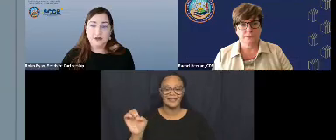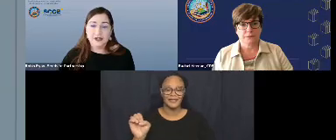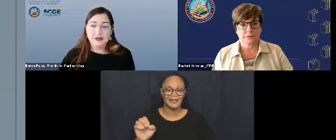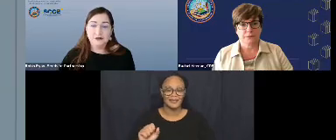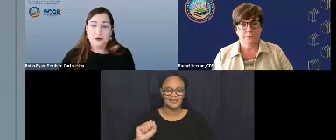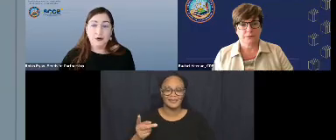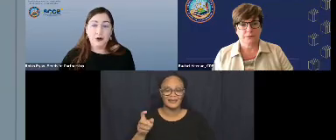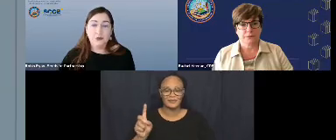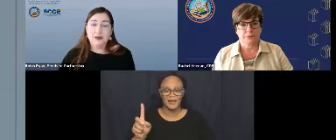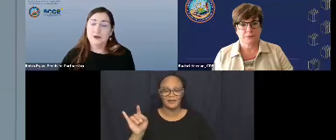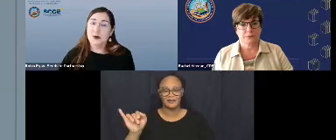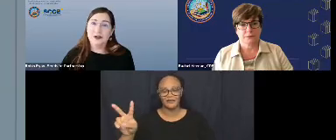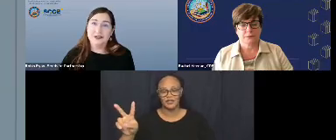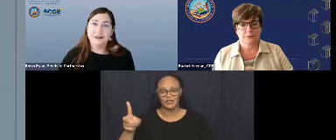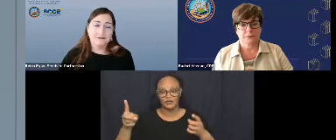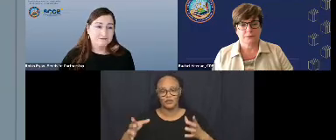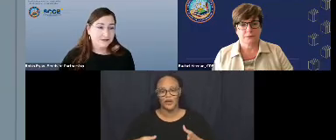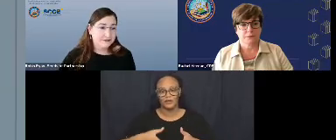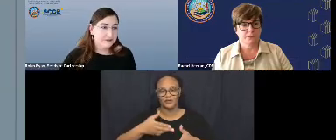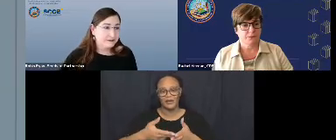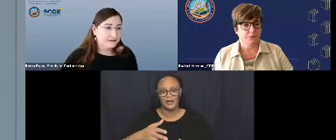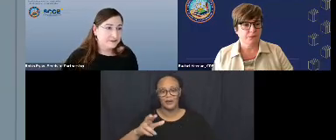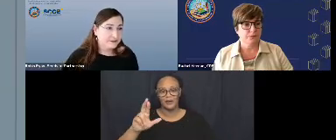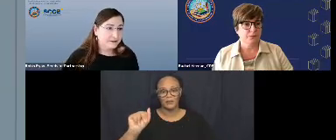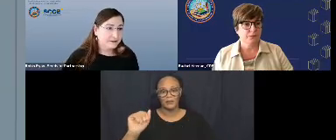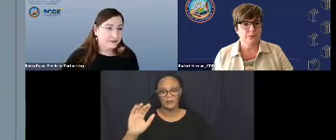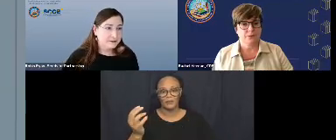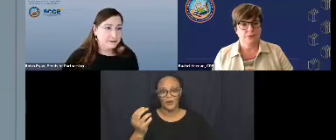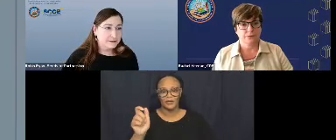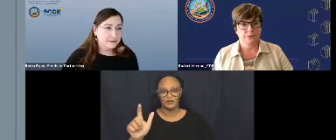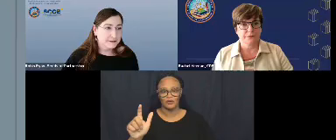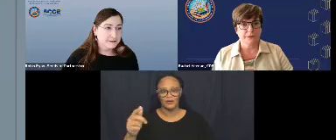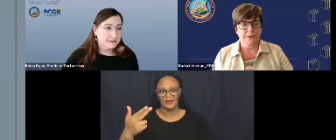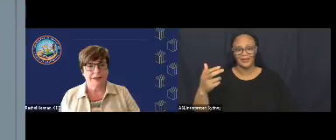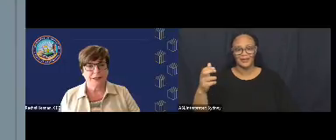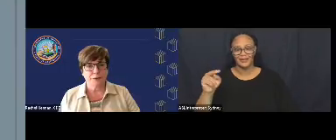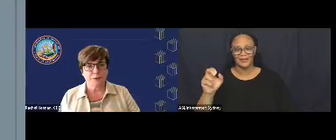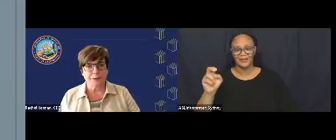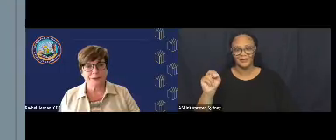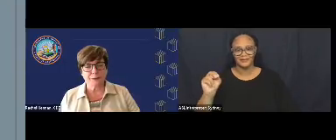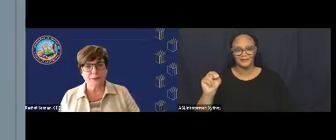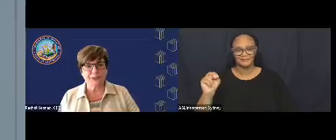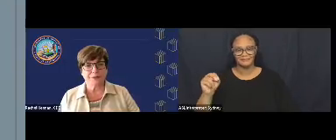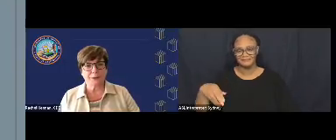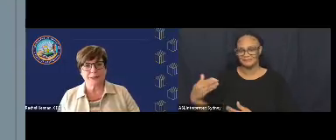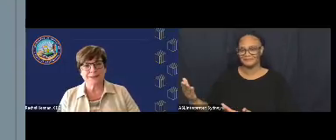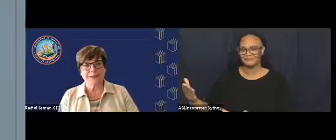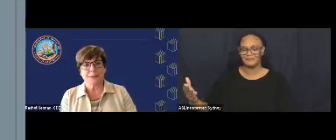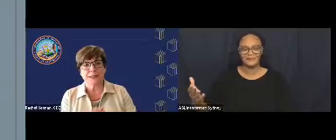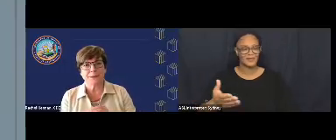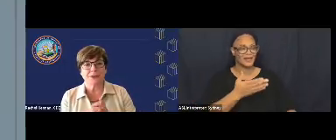Rachel Heenan, for opening remarks. Thank you, Robin. Good morning, everyone. My name